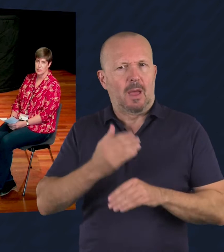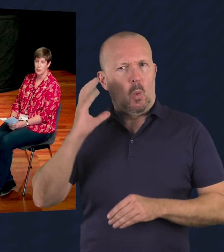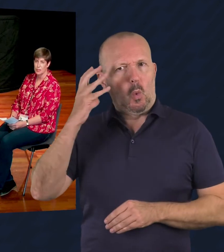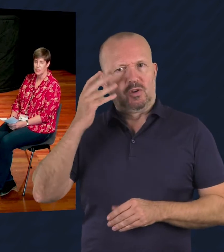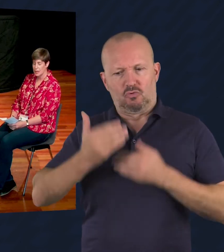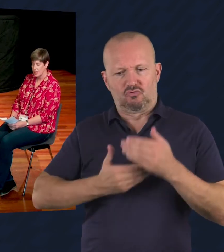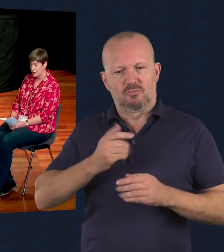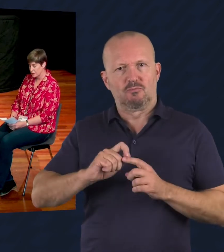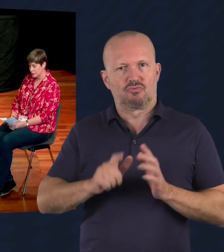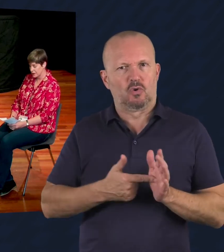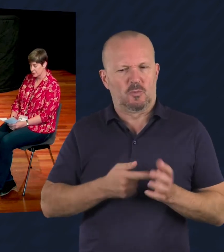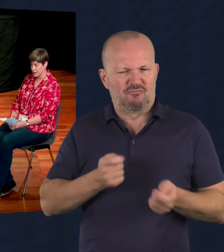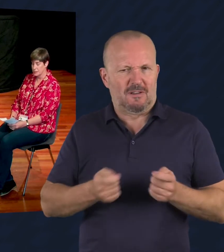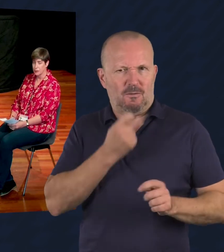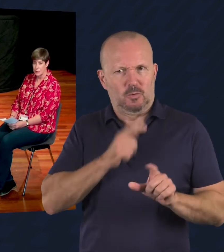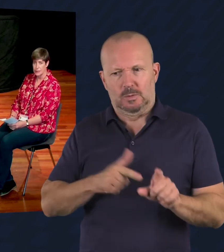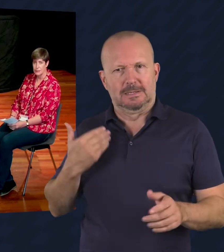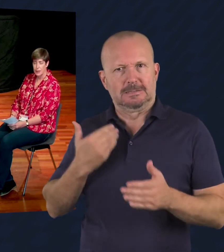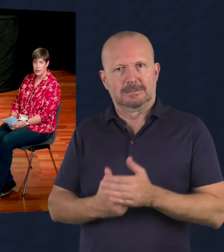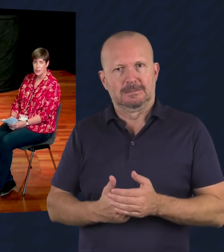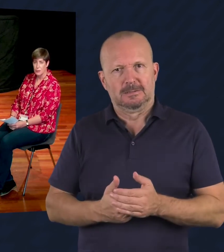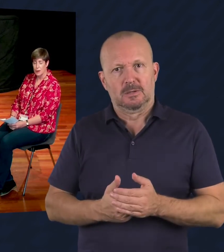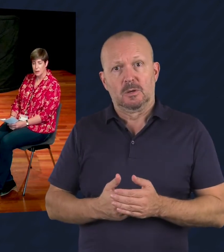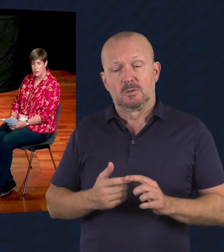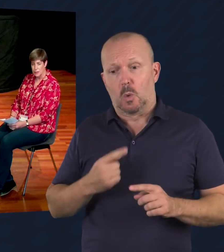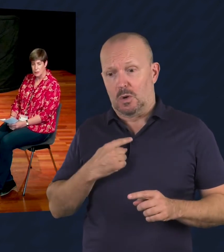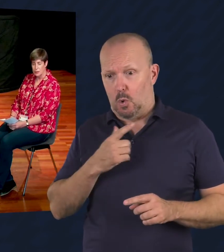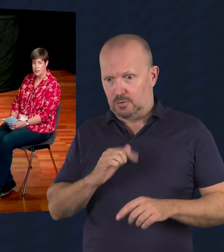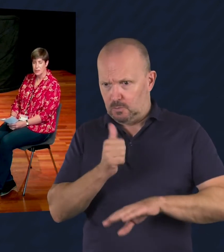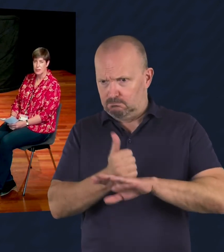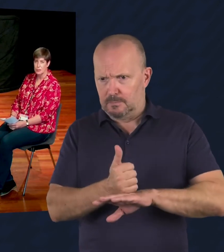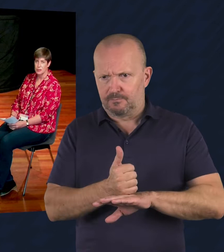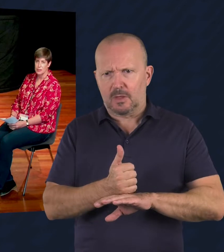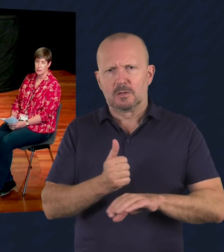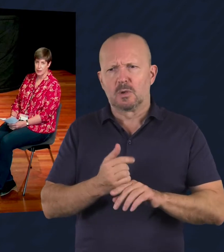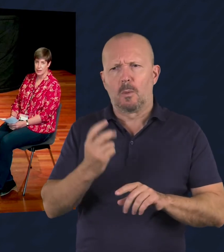project that we've been running for the last few years. So, we're running audio descriptions to introduce our blind